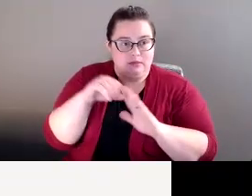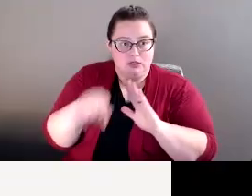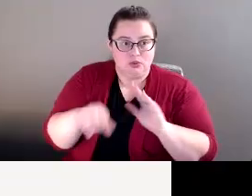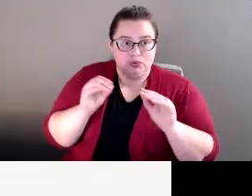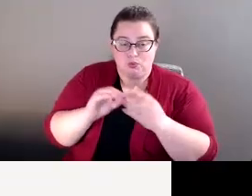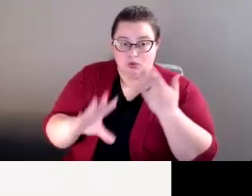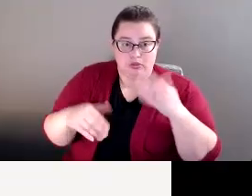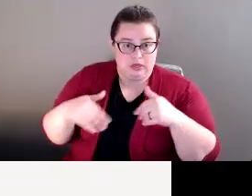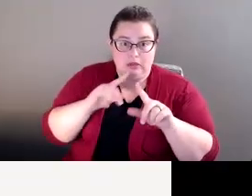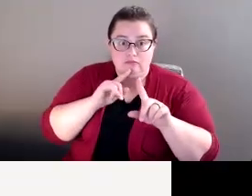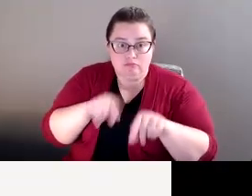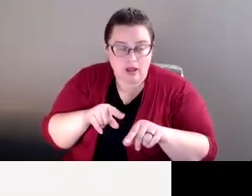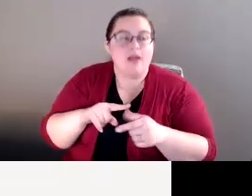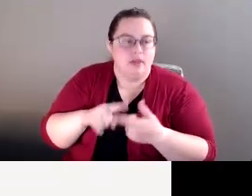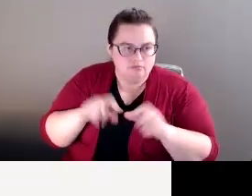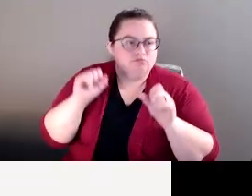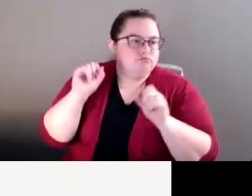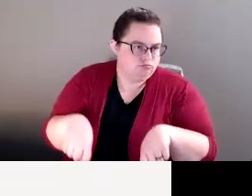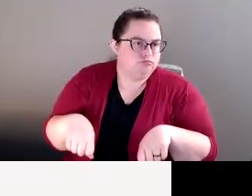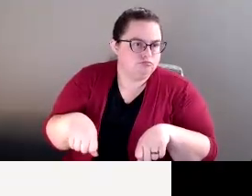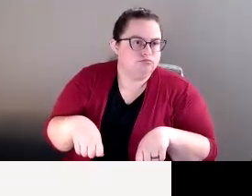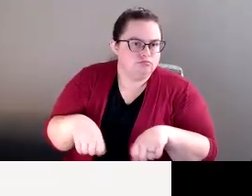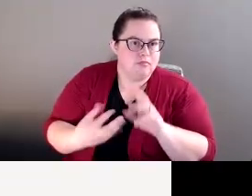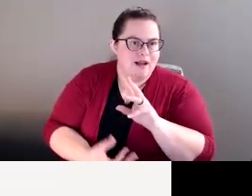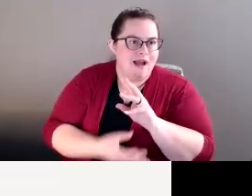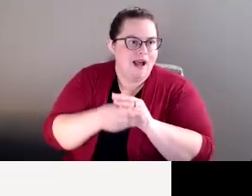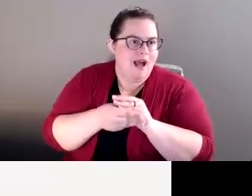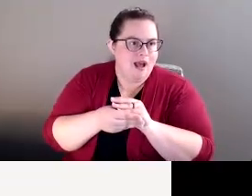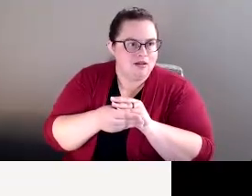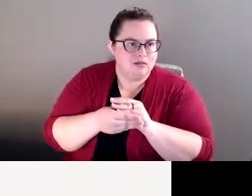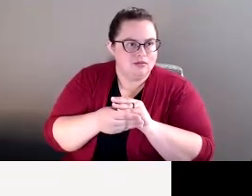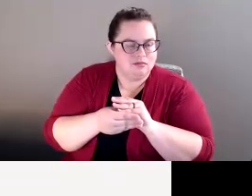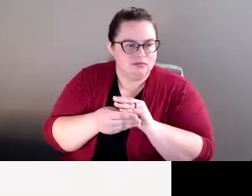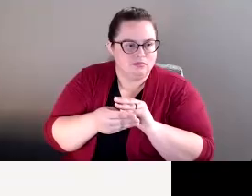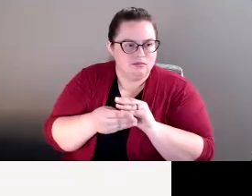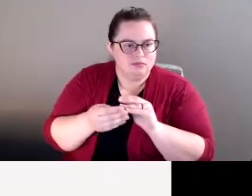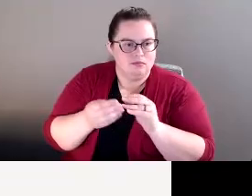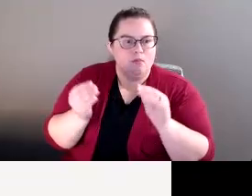or anything, then yes, you can add those checkpoints, add those multiple due dates in there. But